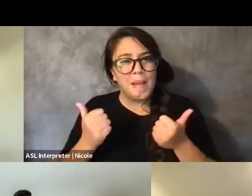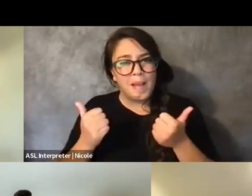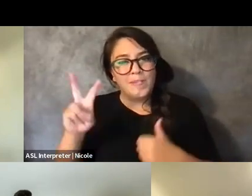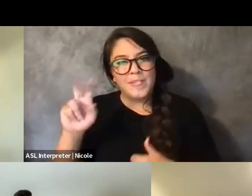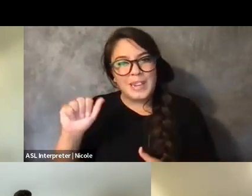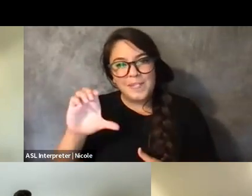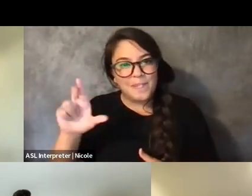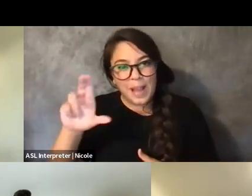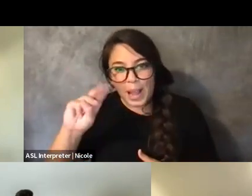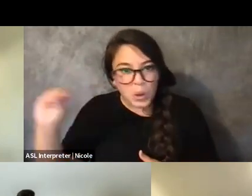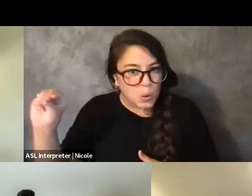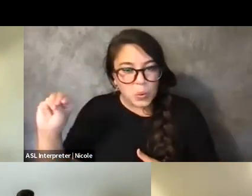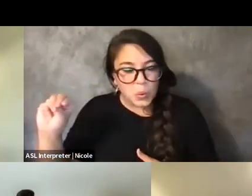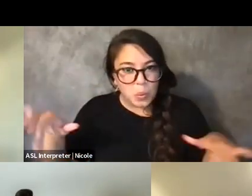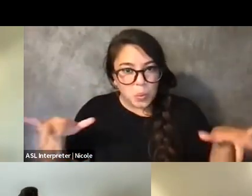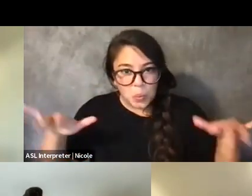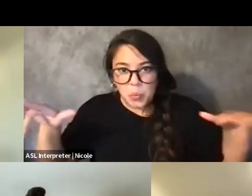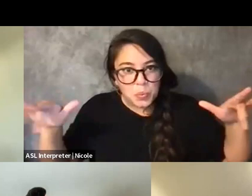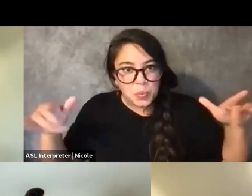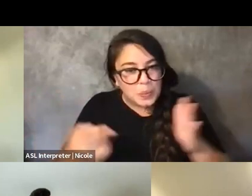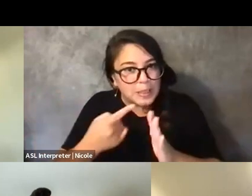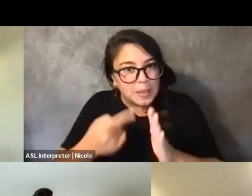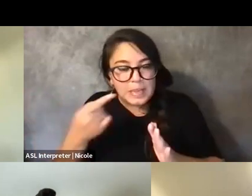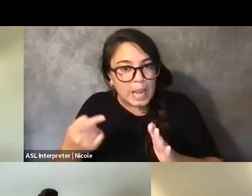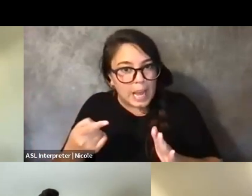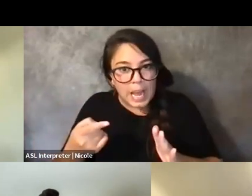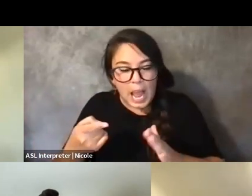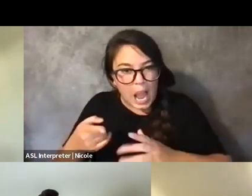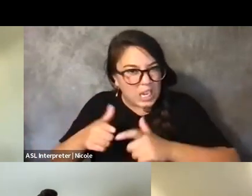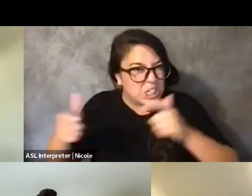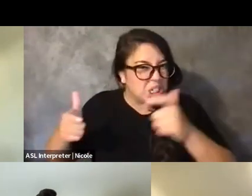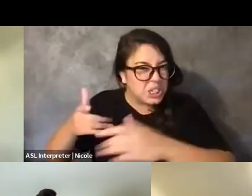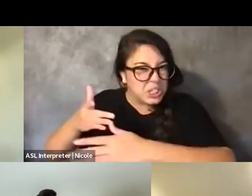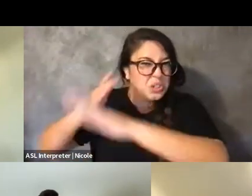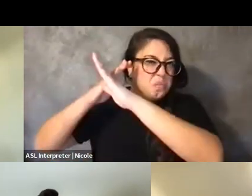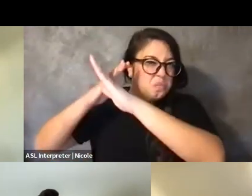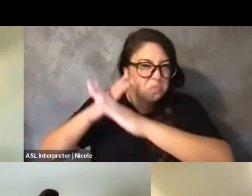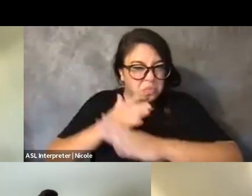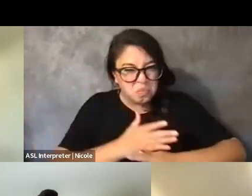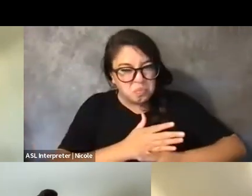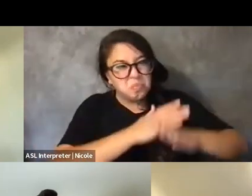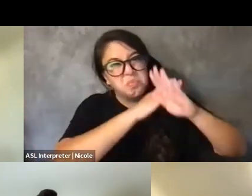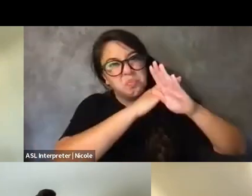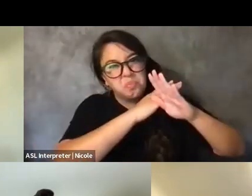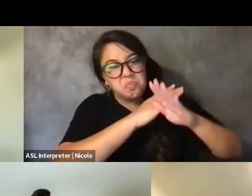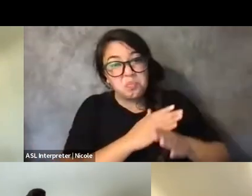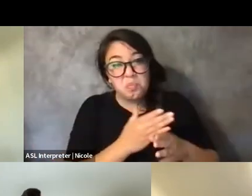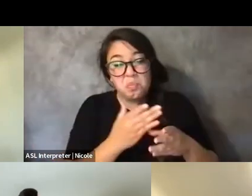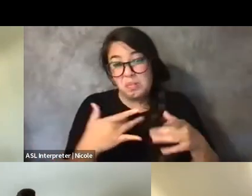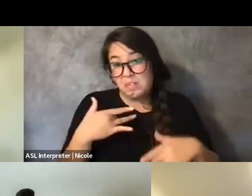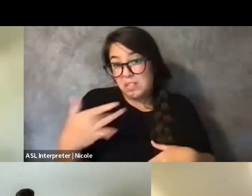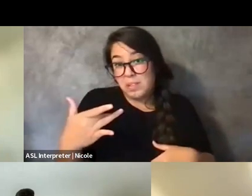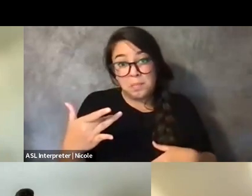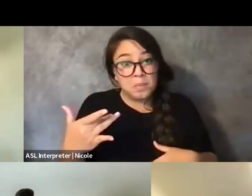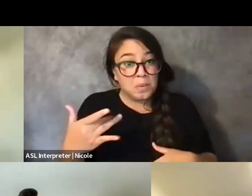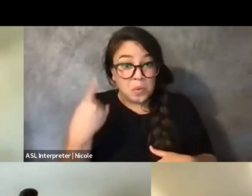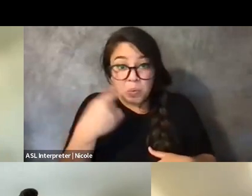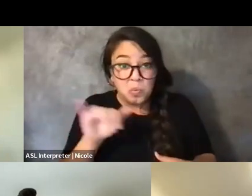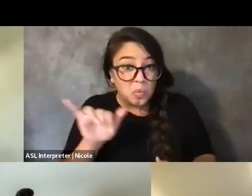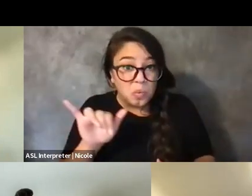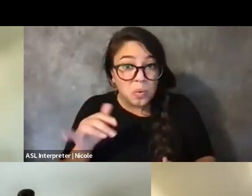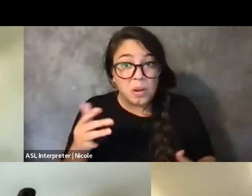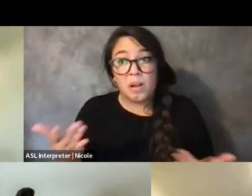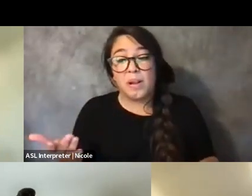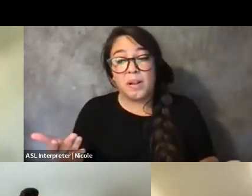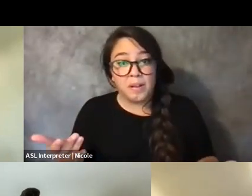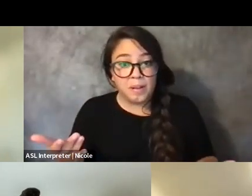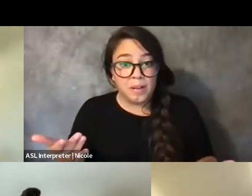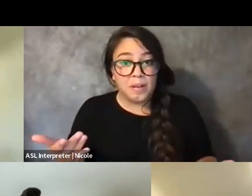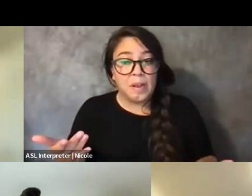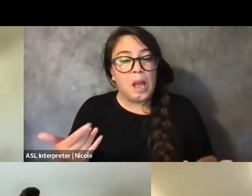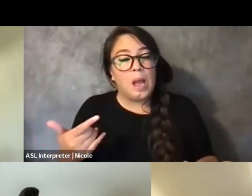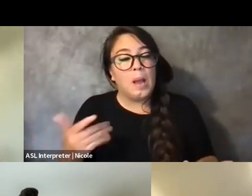But big obstacles for me include like while trying to build community, like,